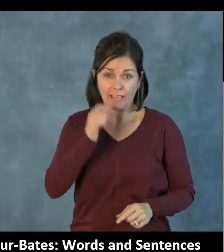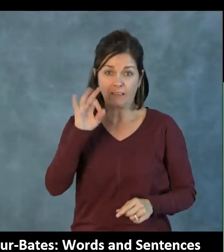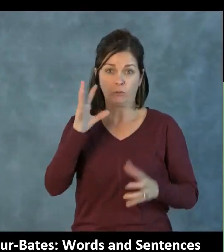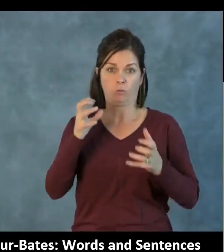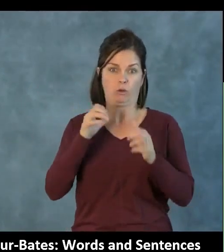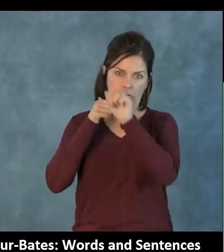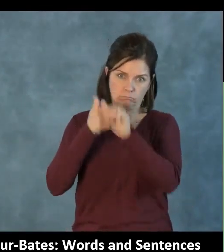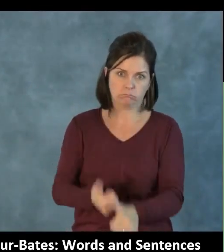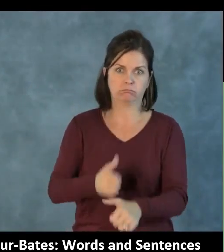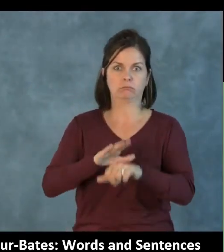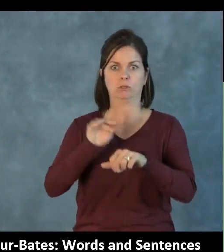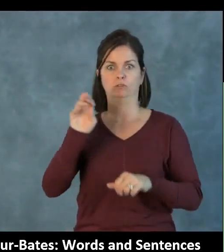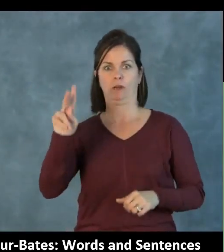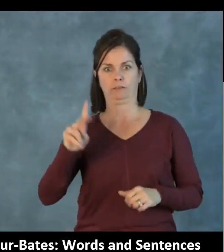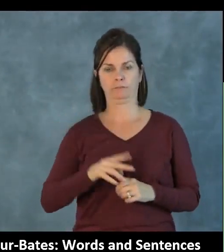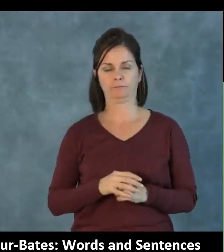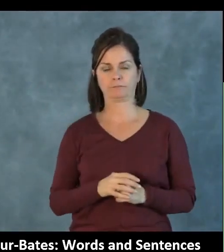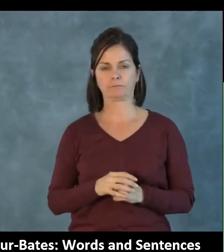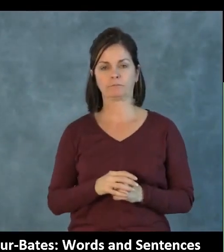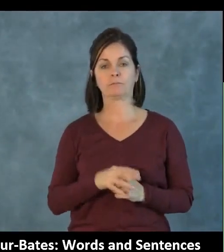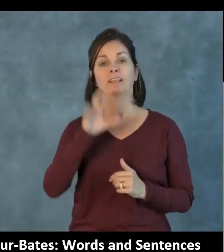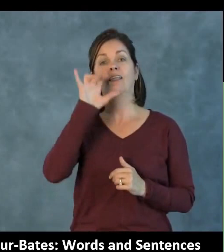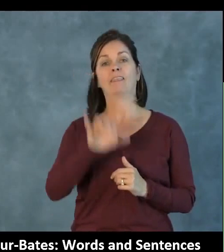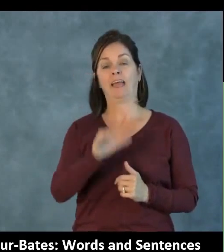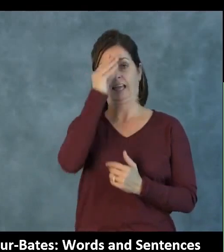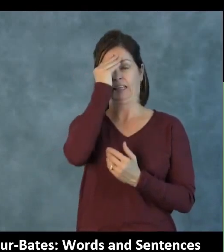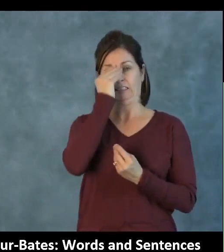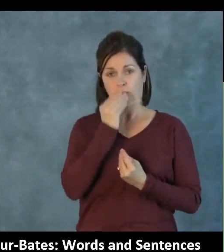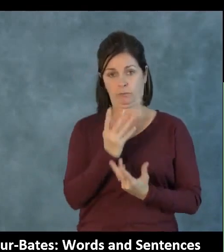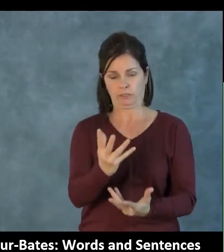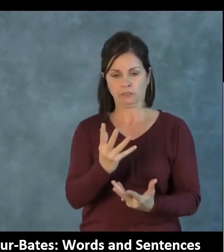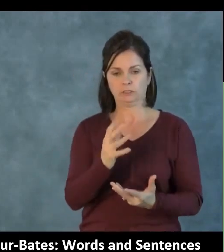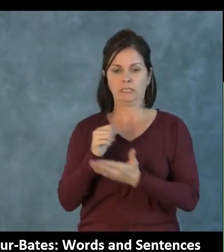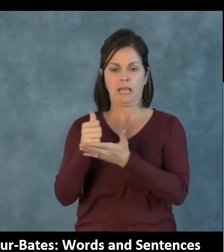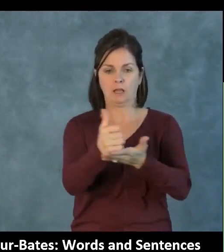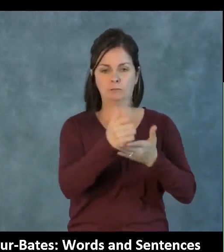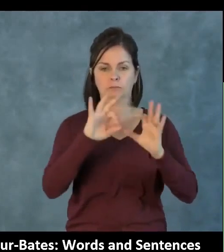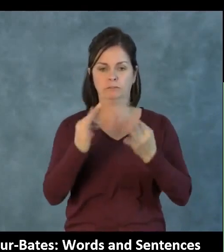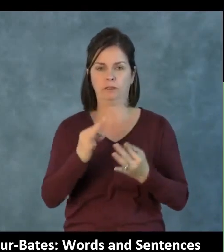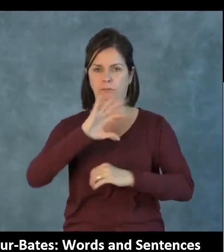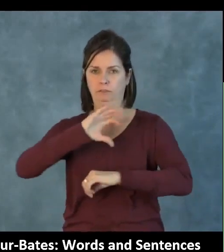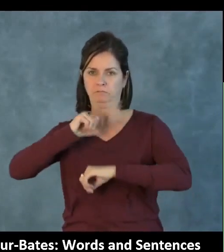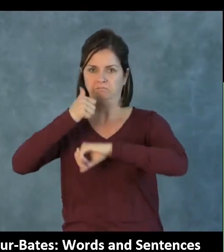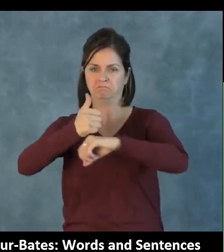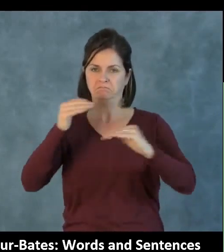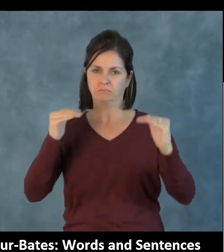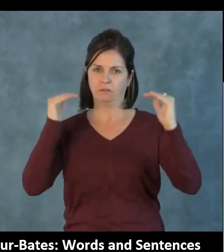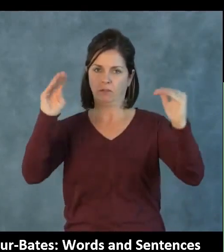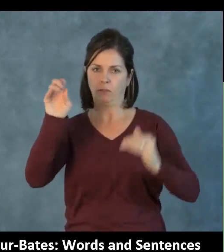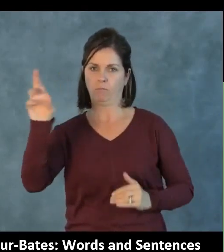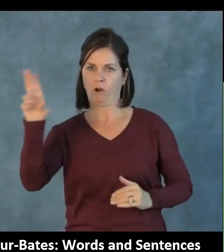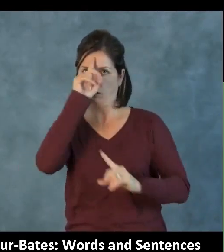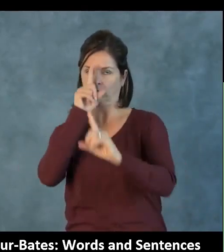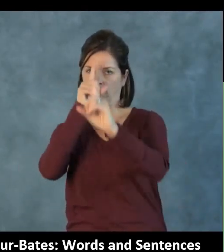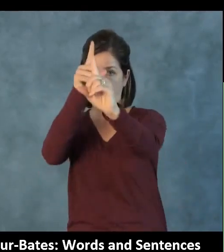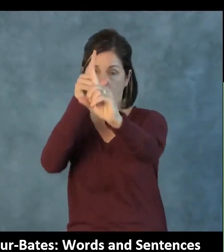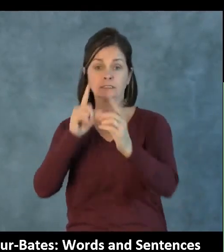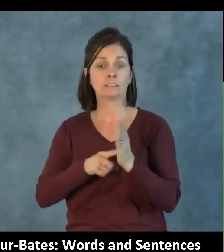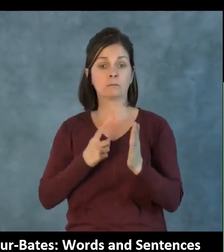to stay on track. This helps set the bar for families, who sometimes, if they have a child